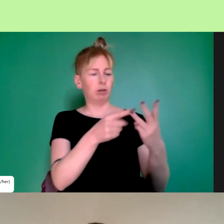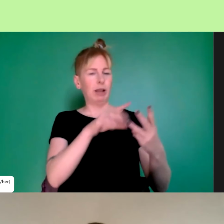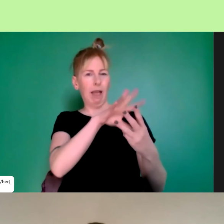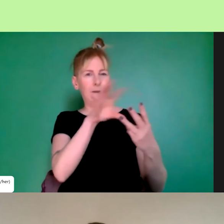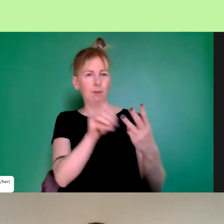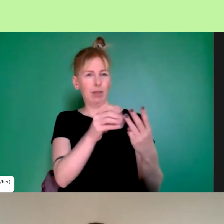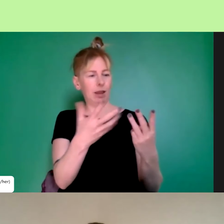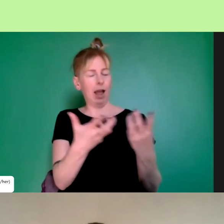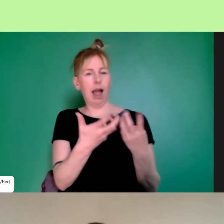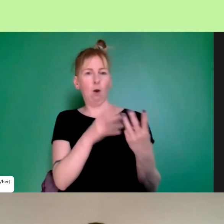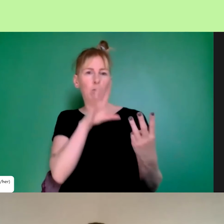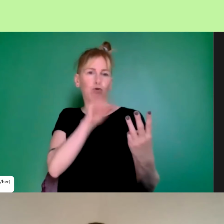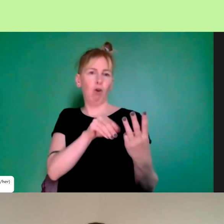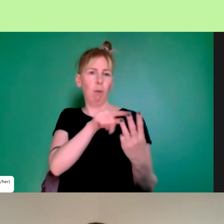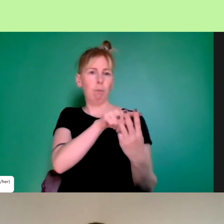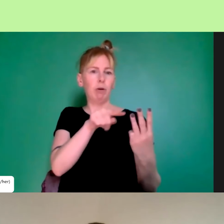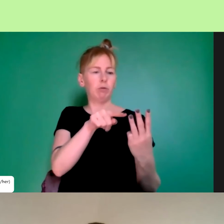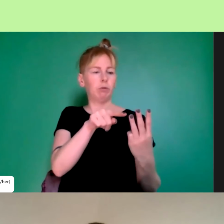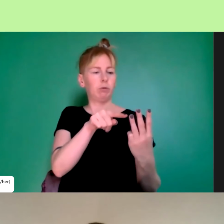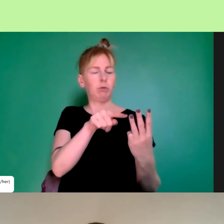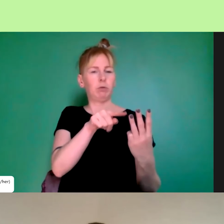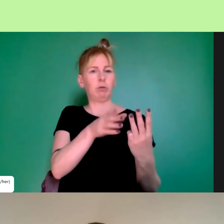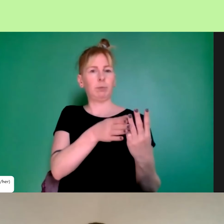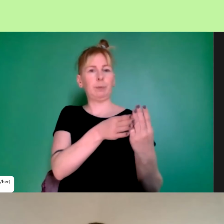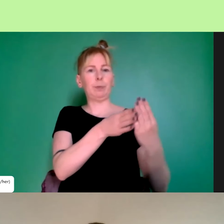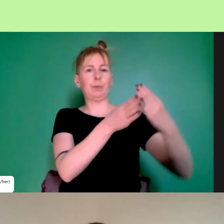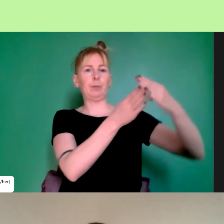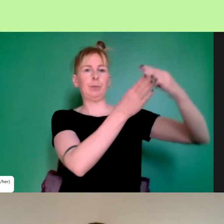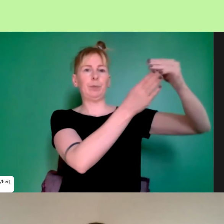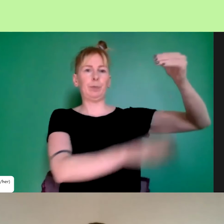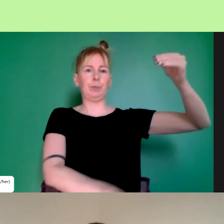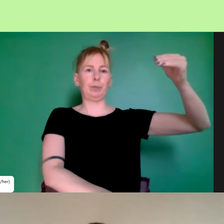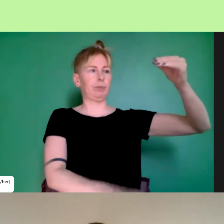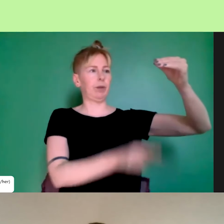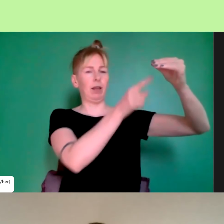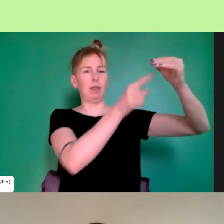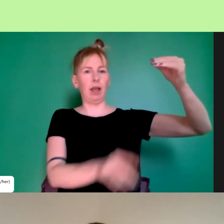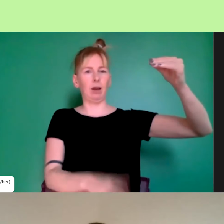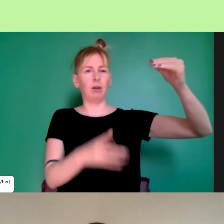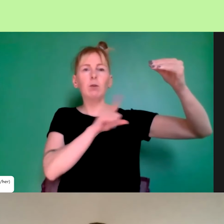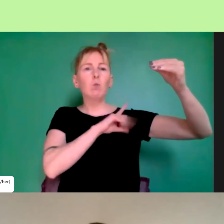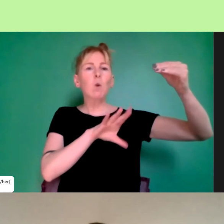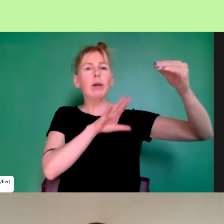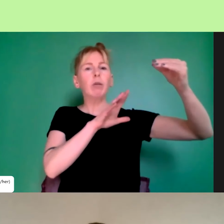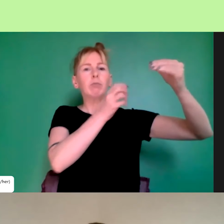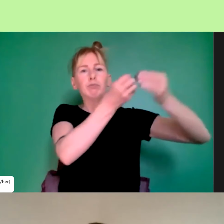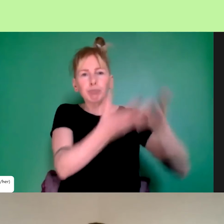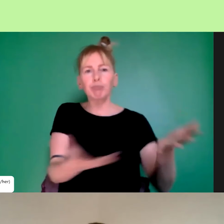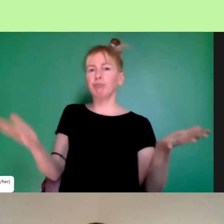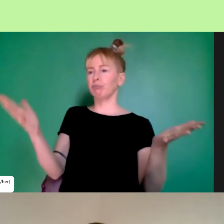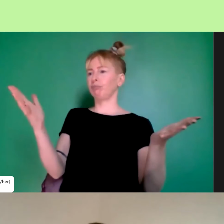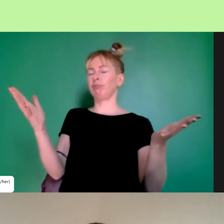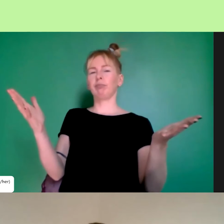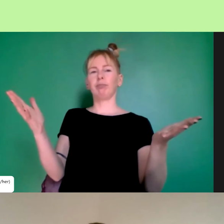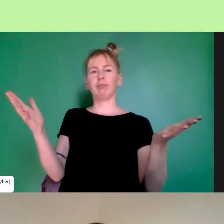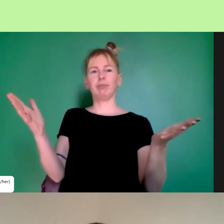right? Why can't contemporary art simply be - can incorporate what was traditionally